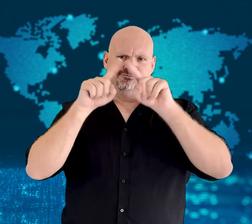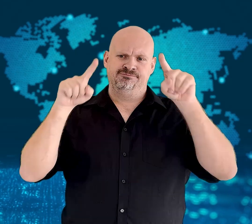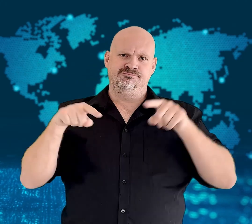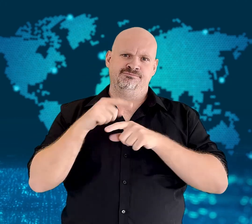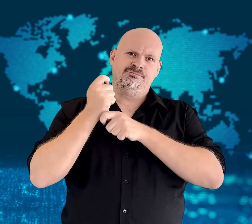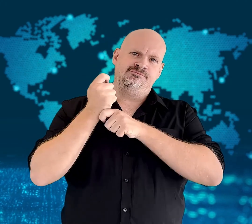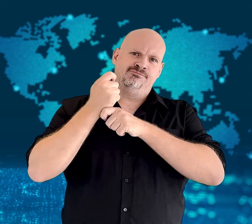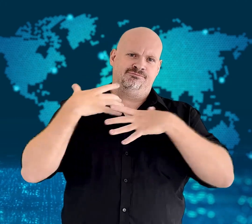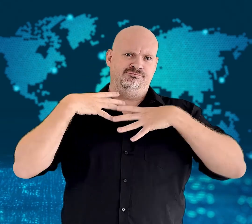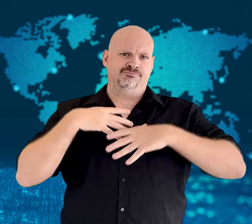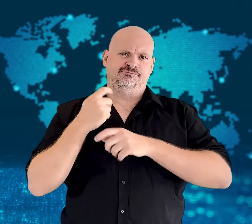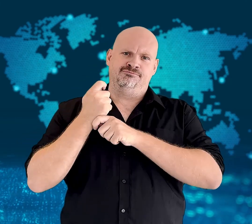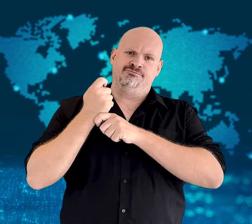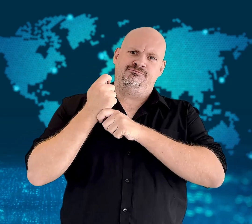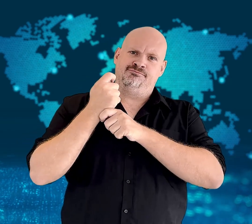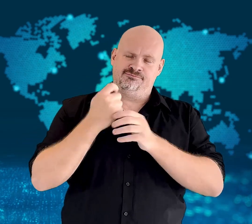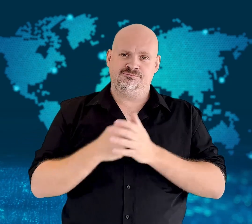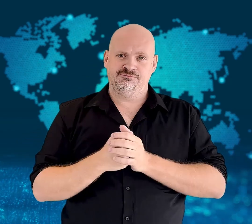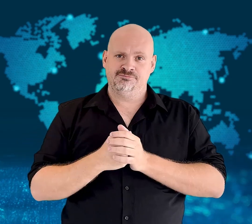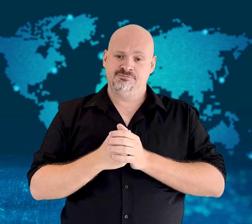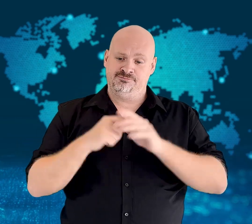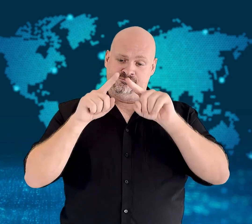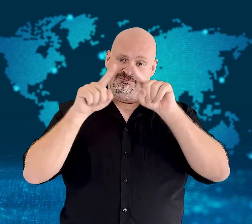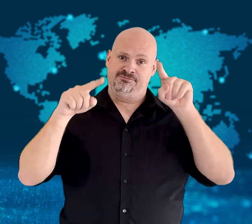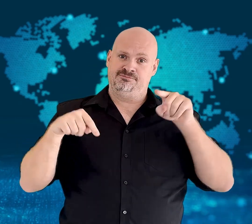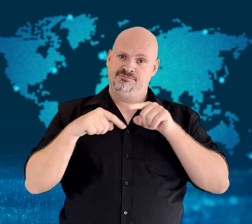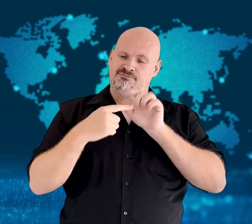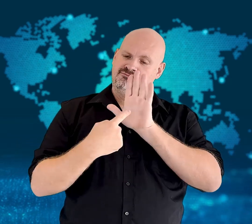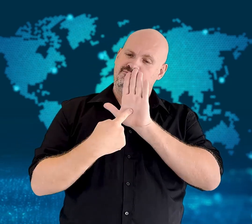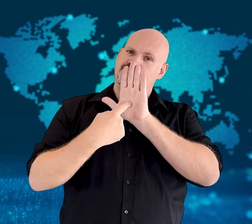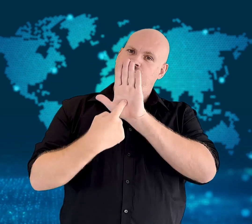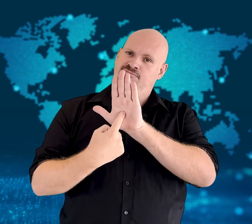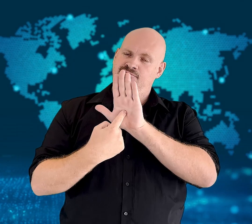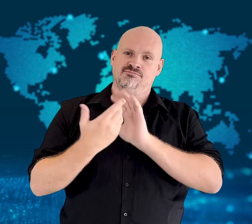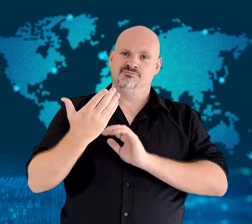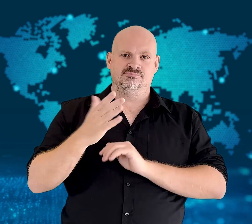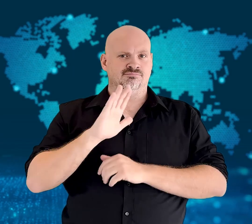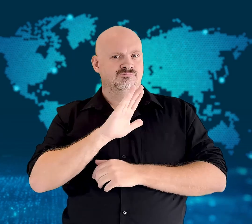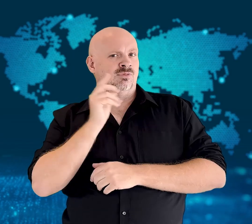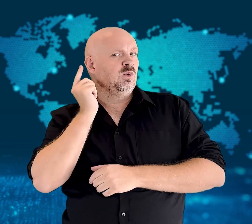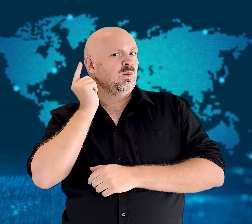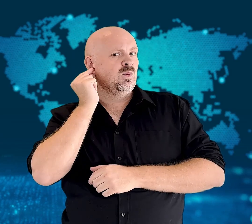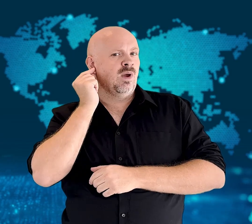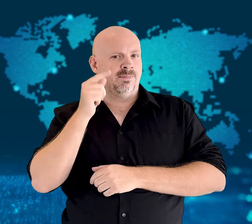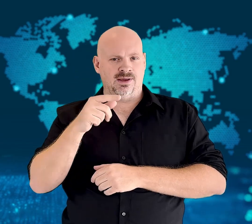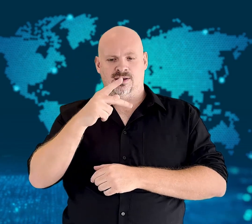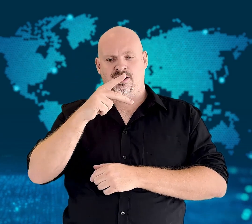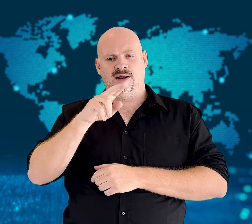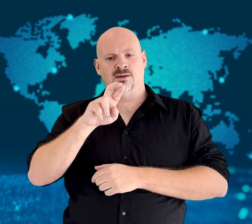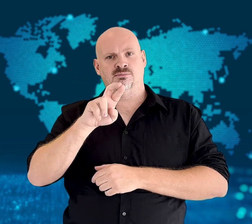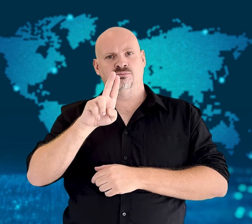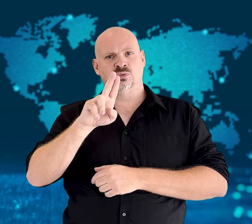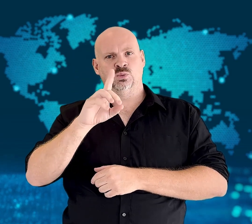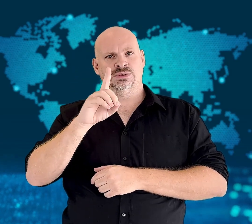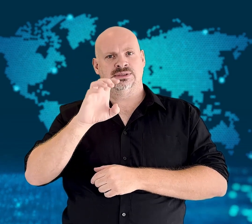It read "Prudence, will you marry me? Run 90k for you."